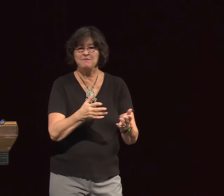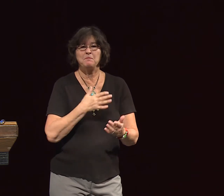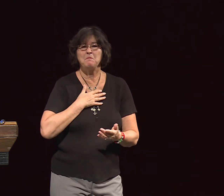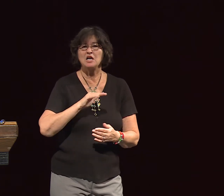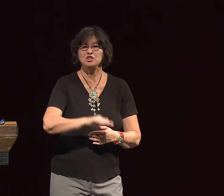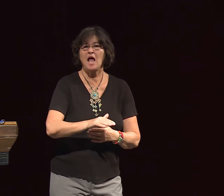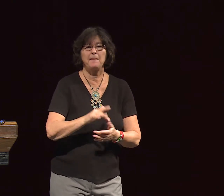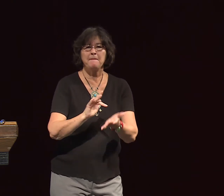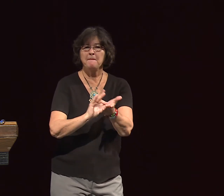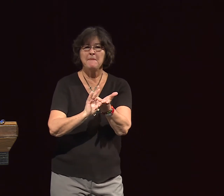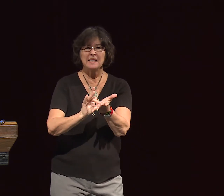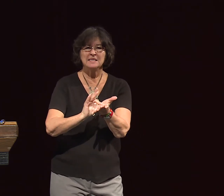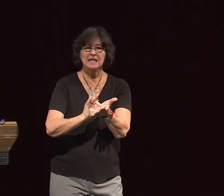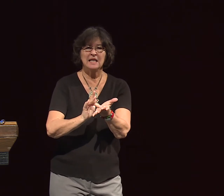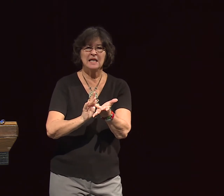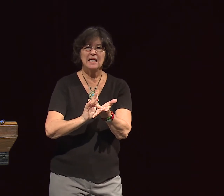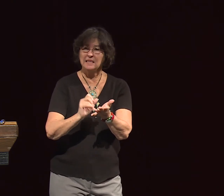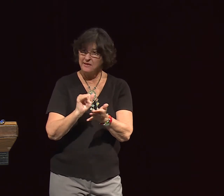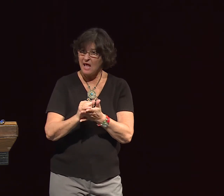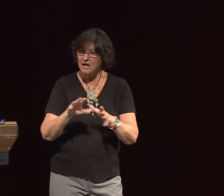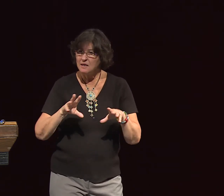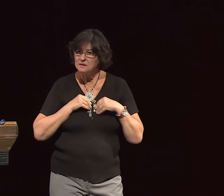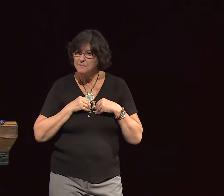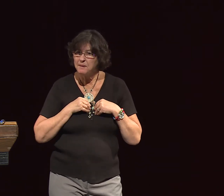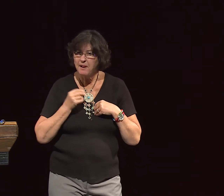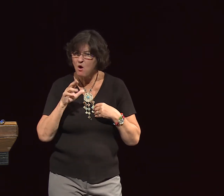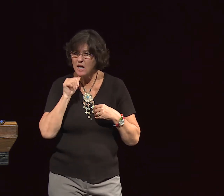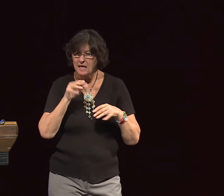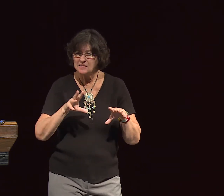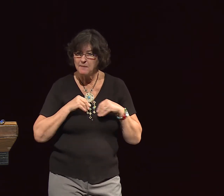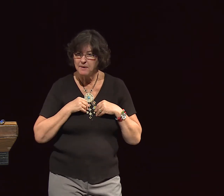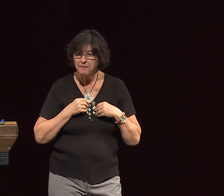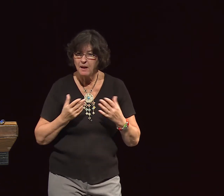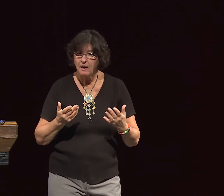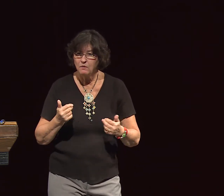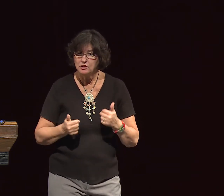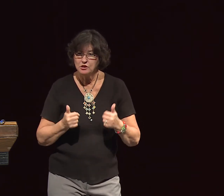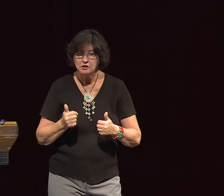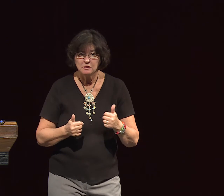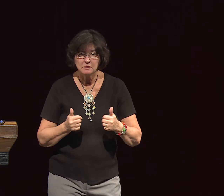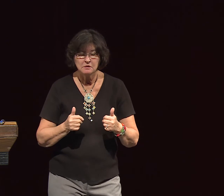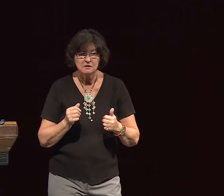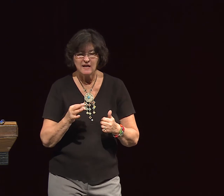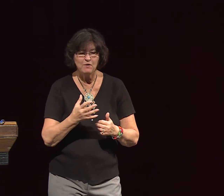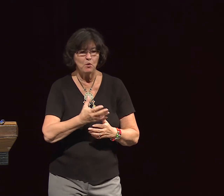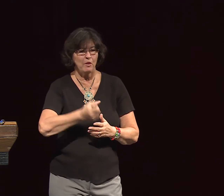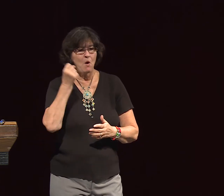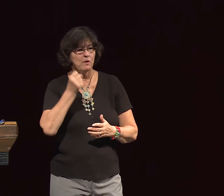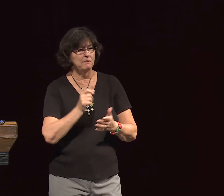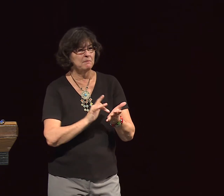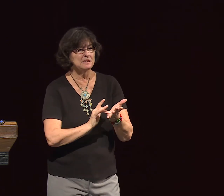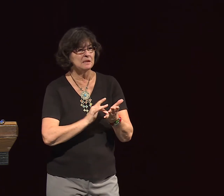Maybe the parents decide that they don't want to give their children medicine for a specific health concern.